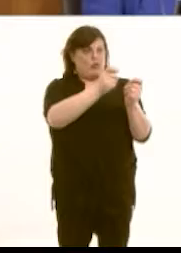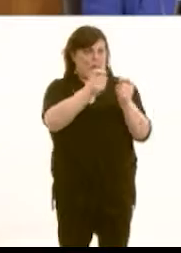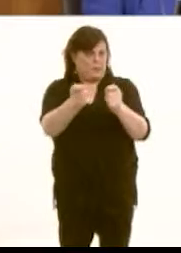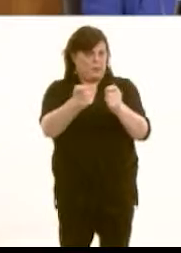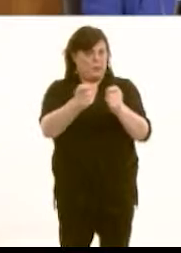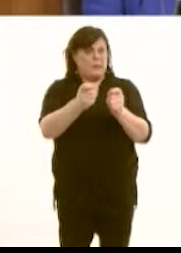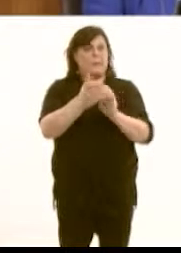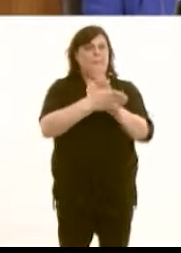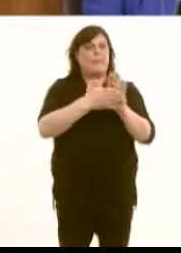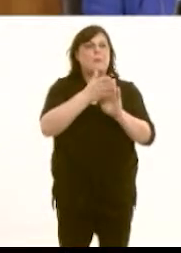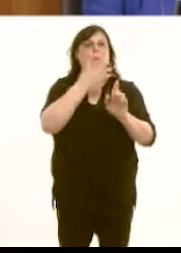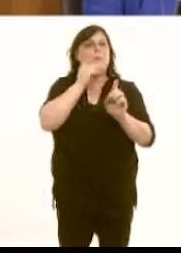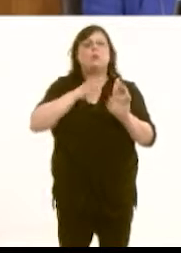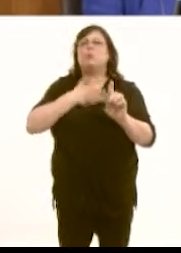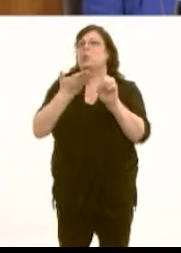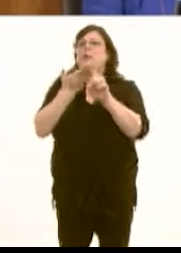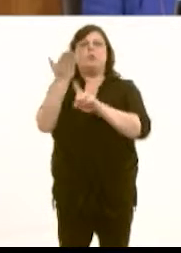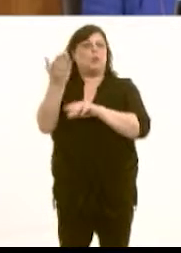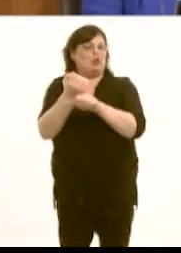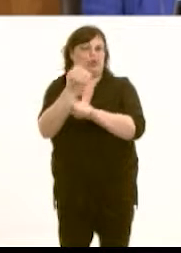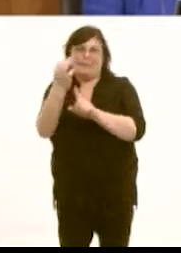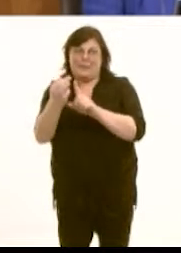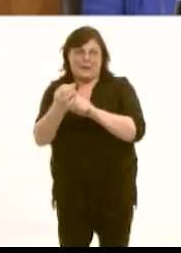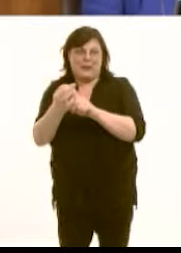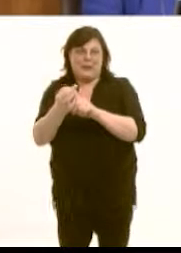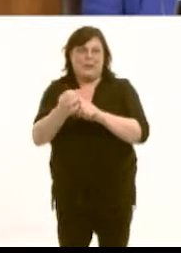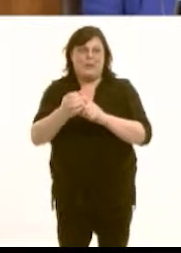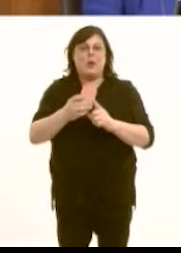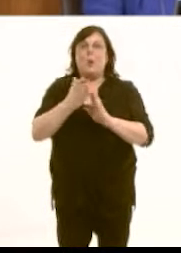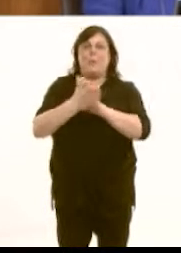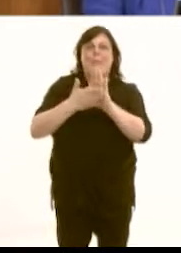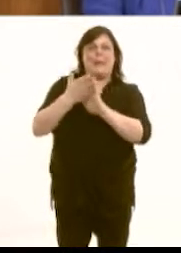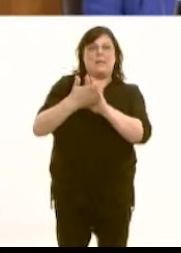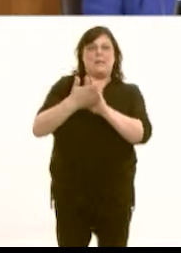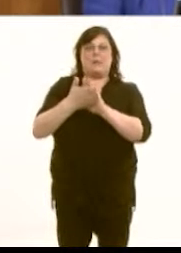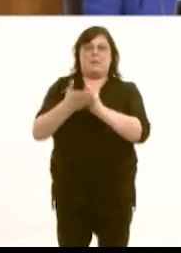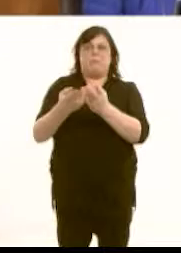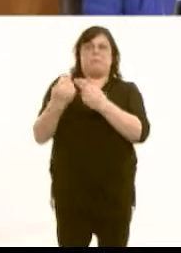then no need for them to go to the GP, and we know of the pressures on GPs.